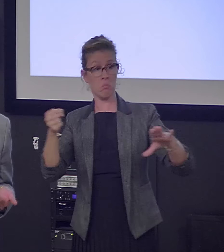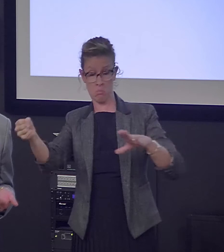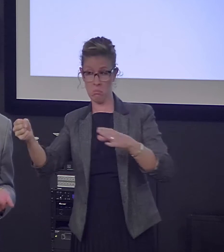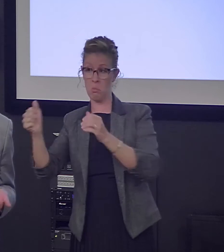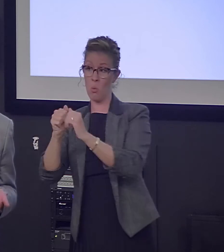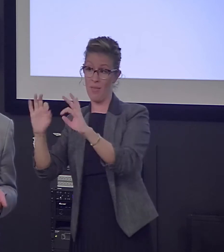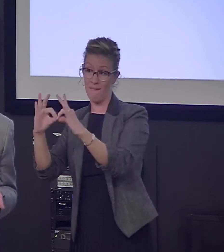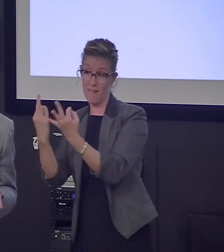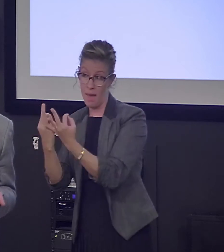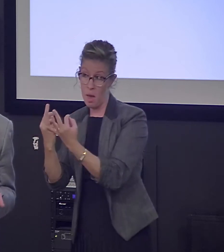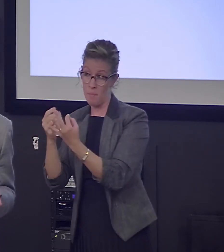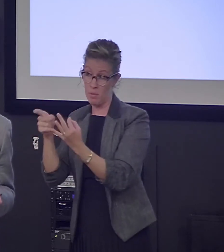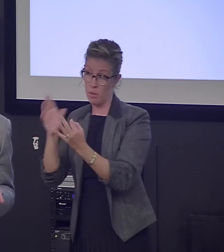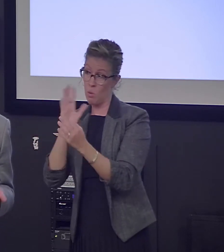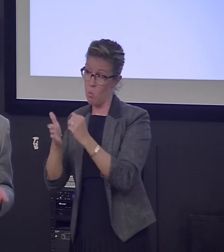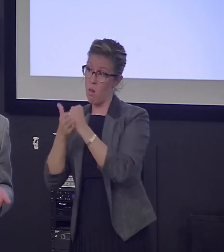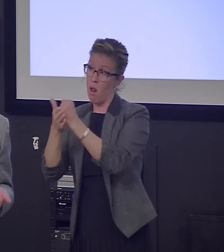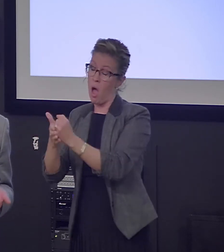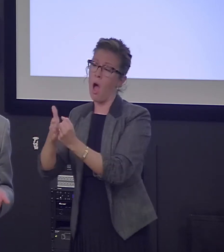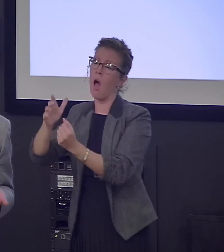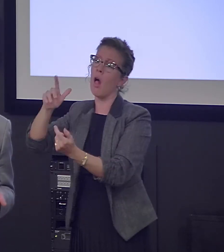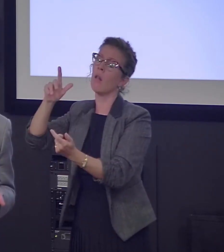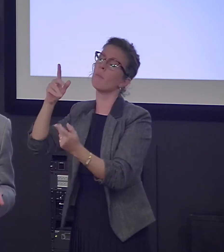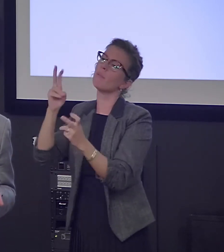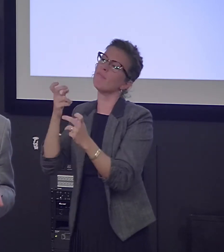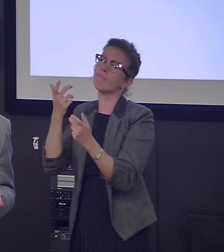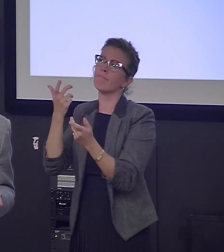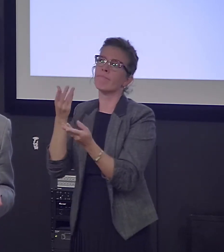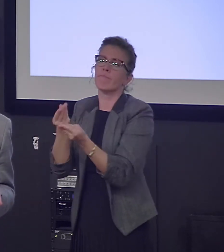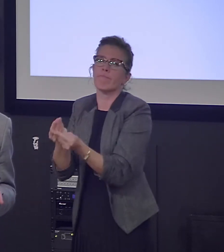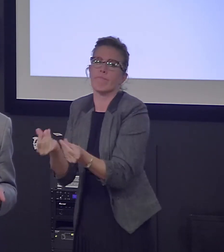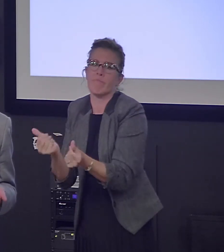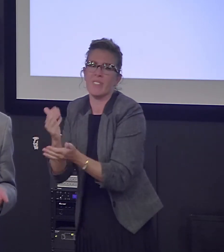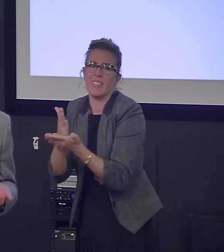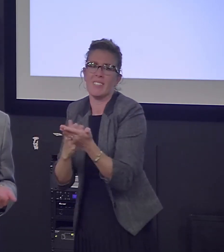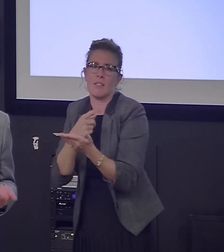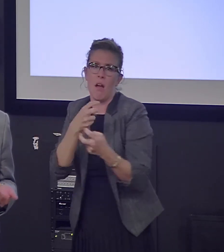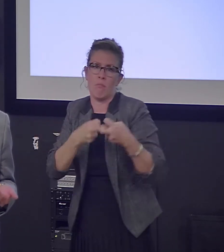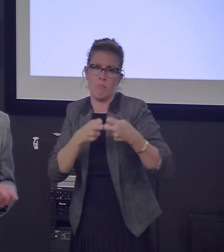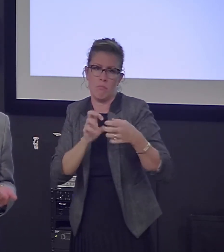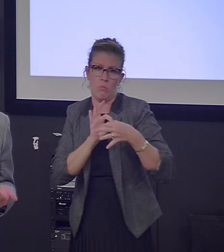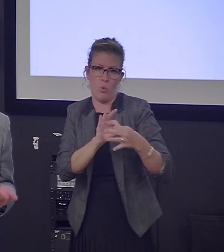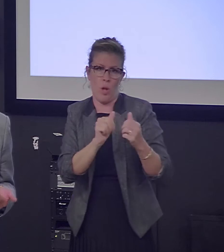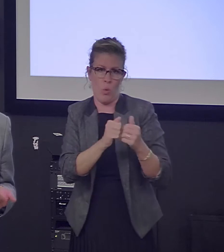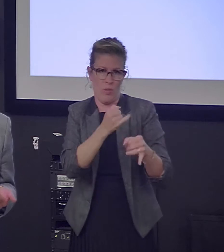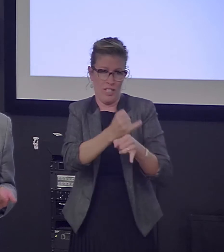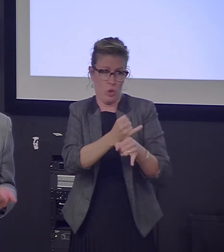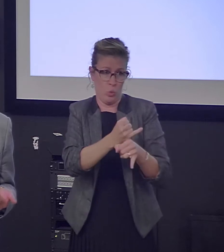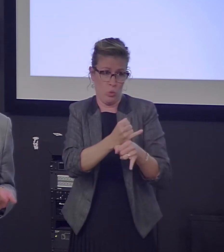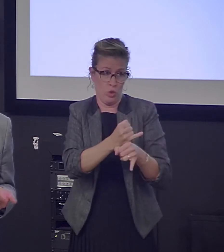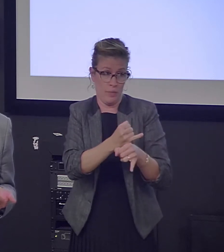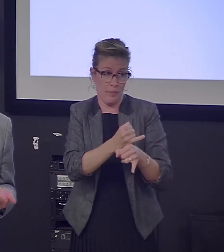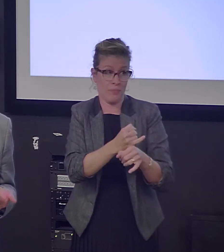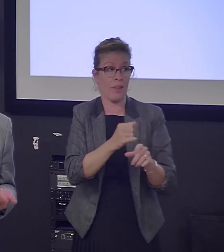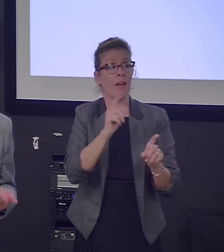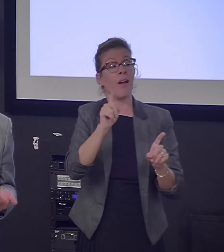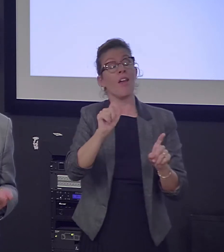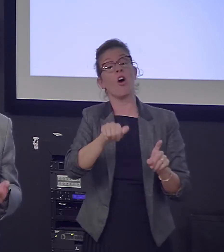in ameliorating in some of the deficits we expected to find. But the third piece of our initiative,